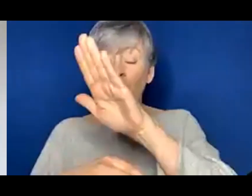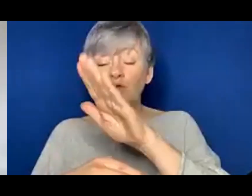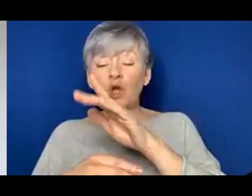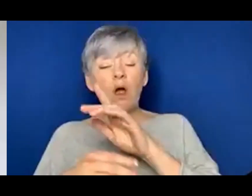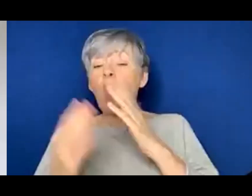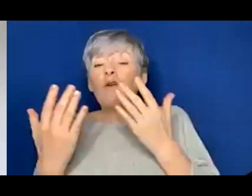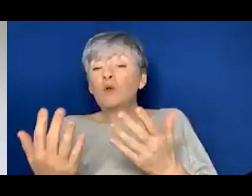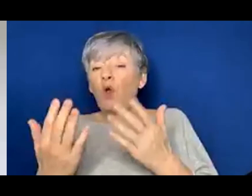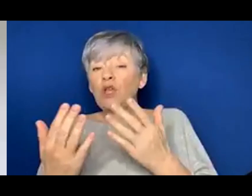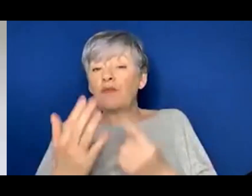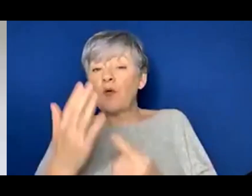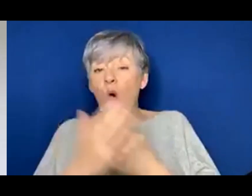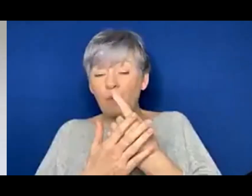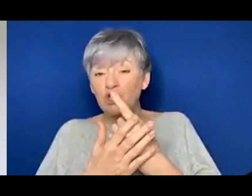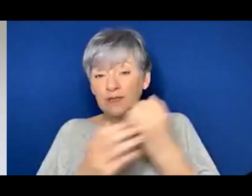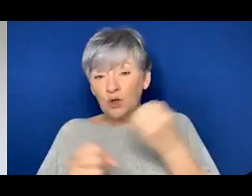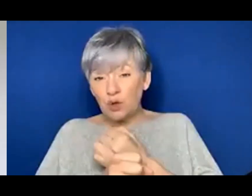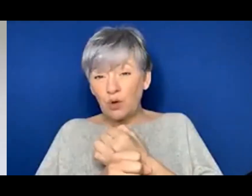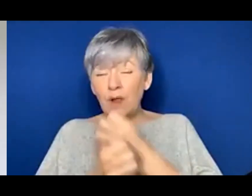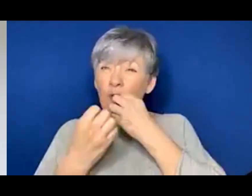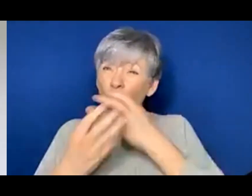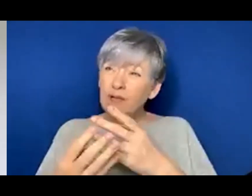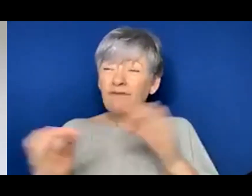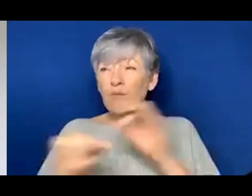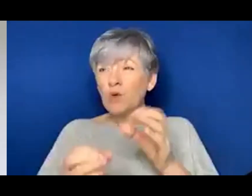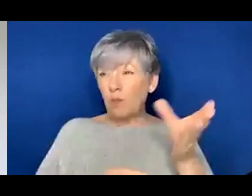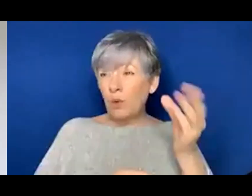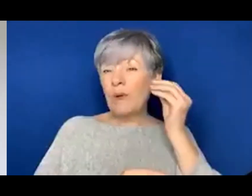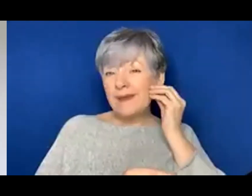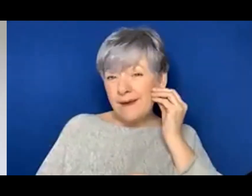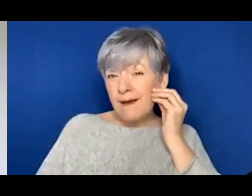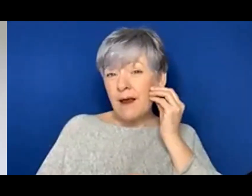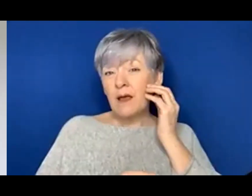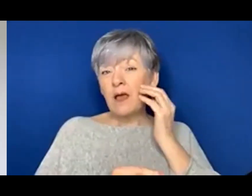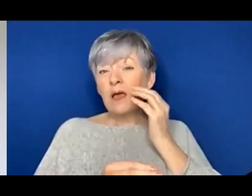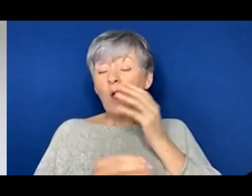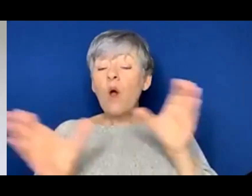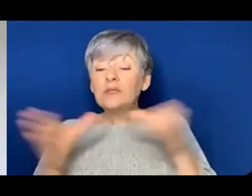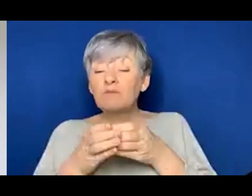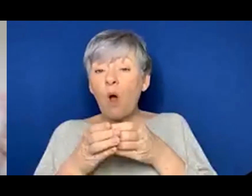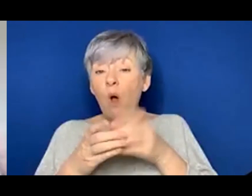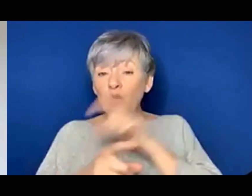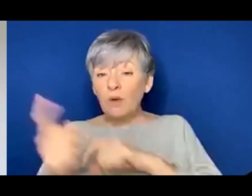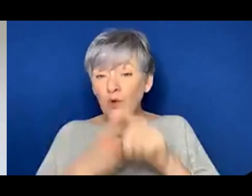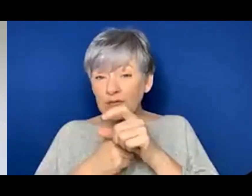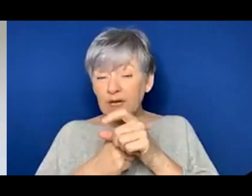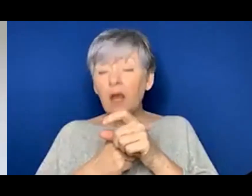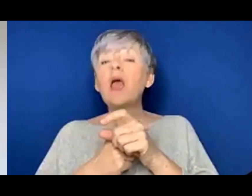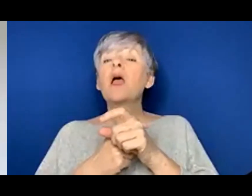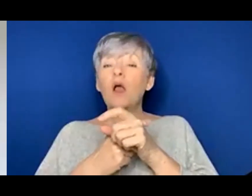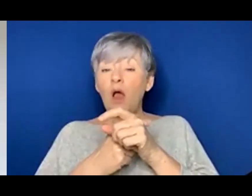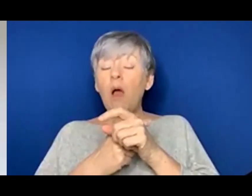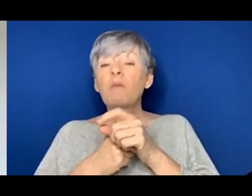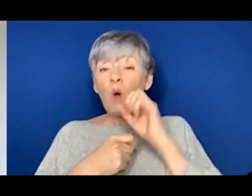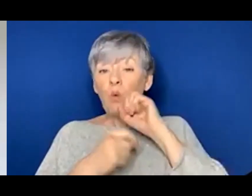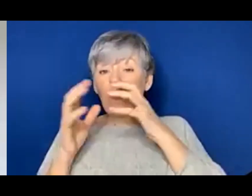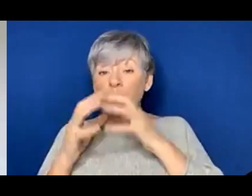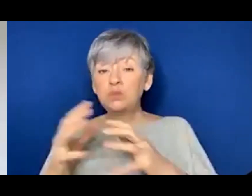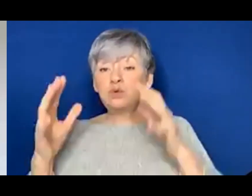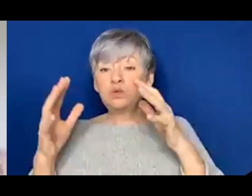the music. So a small community, but it will grow in different forms.